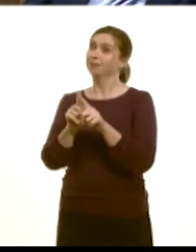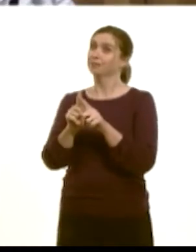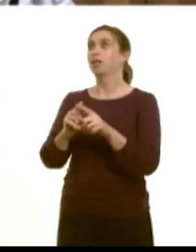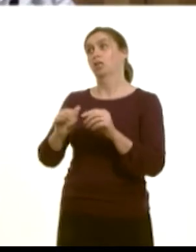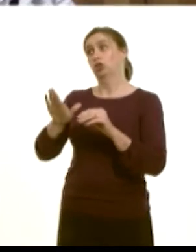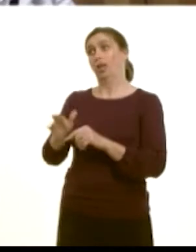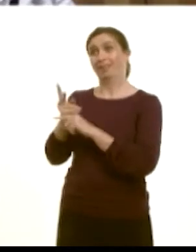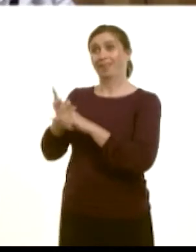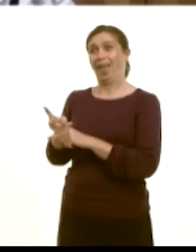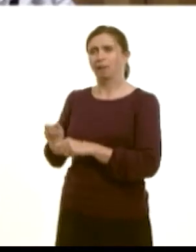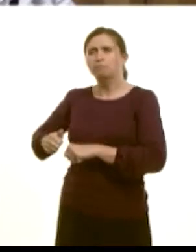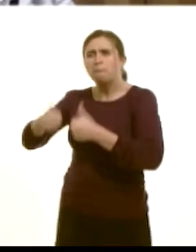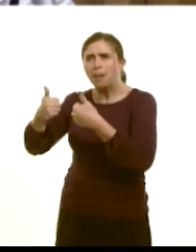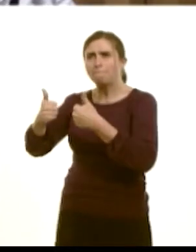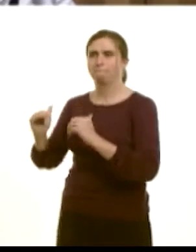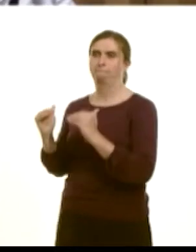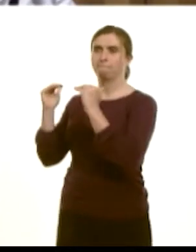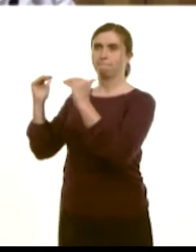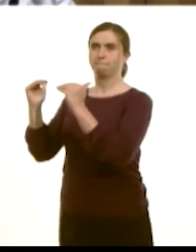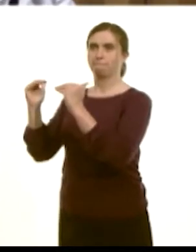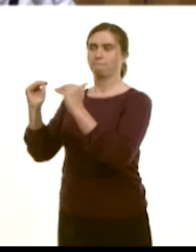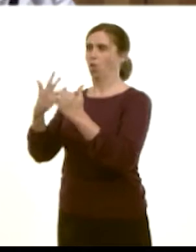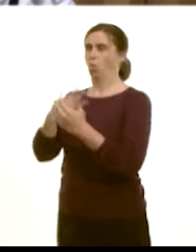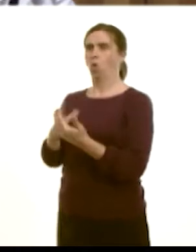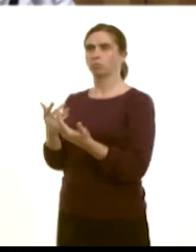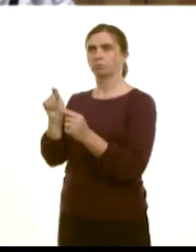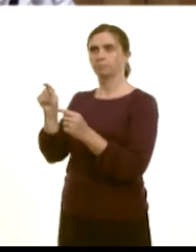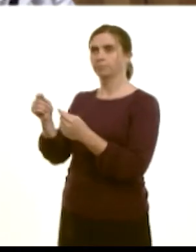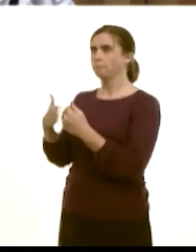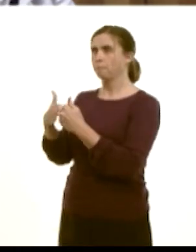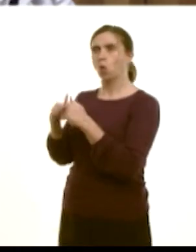That is something that we continue to consider, and I have no doubt that it will be a live